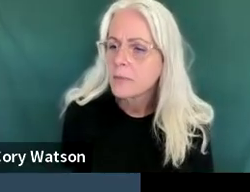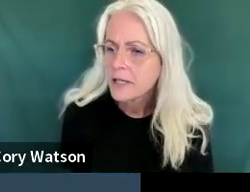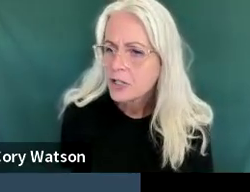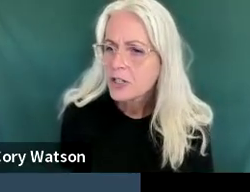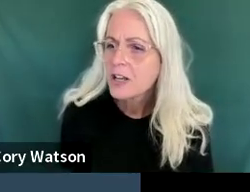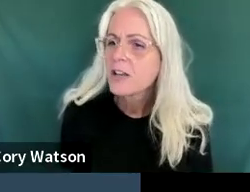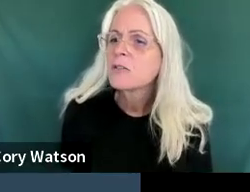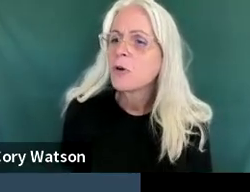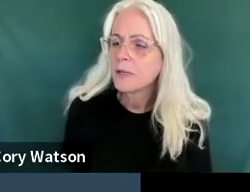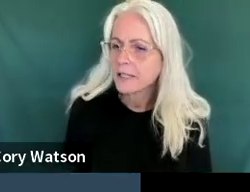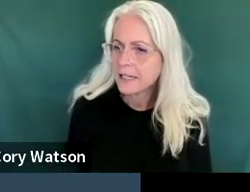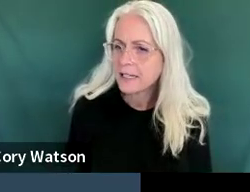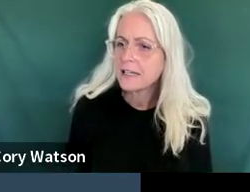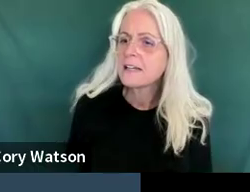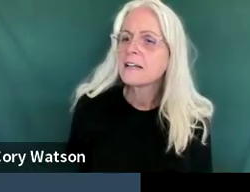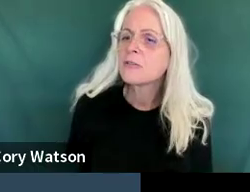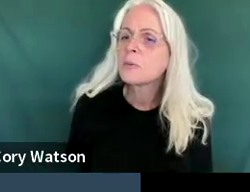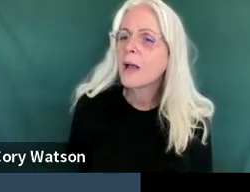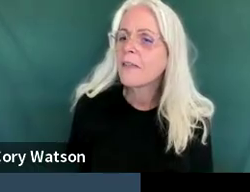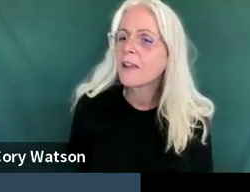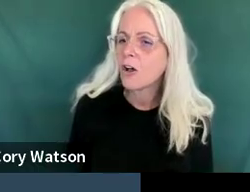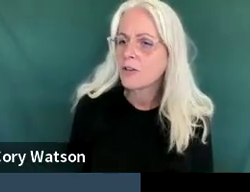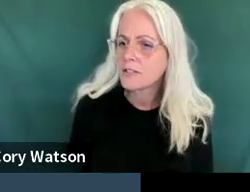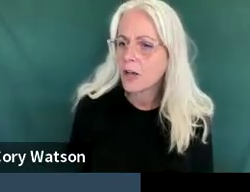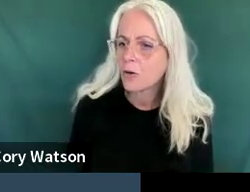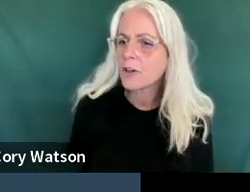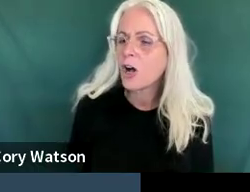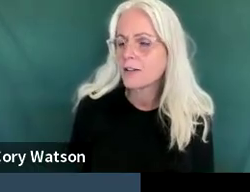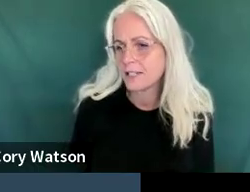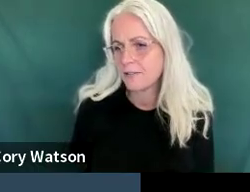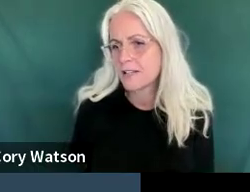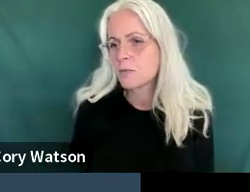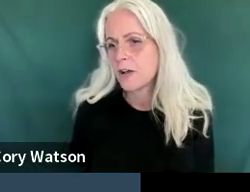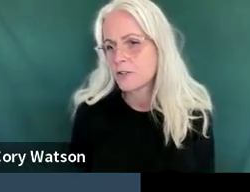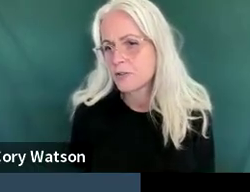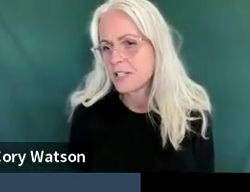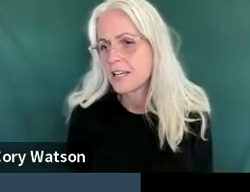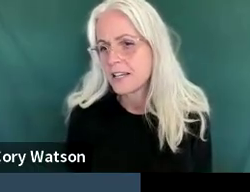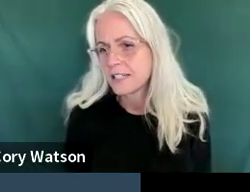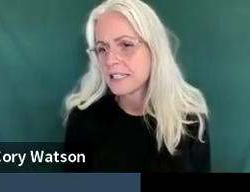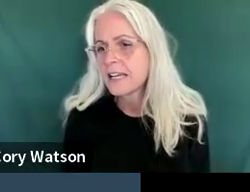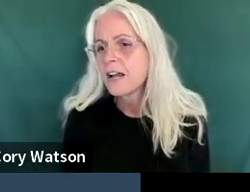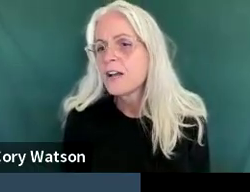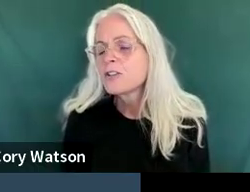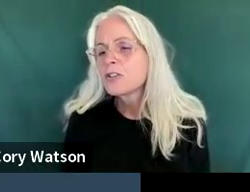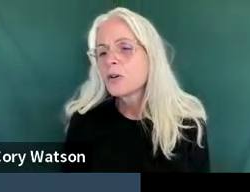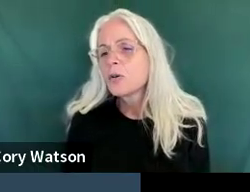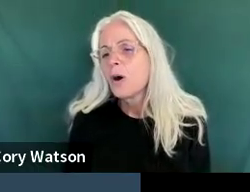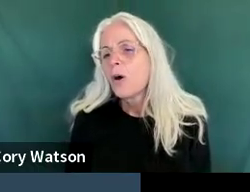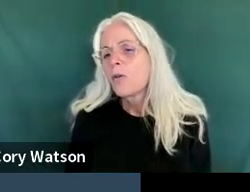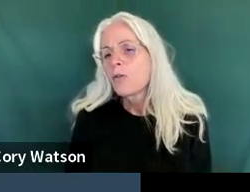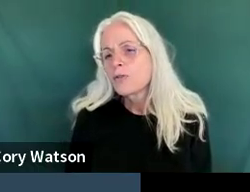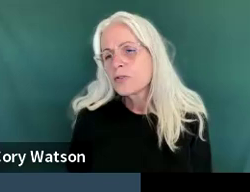the speech, the mobility group, and then also the cognitive as well, so DDID. So,